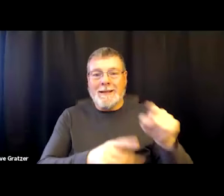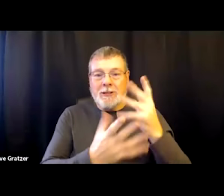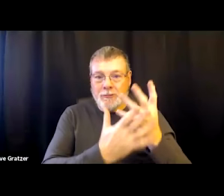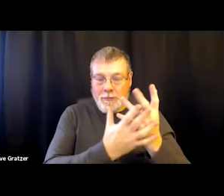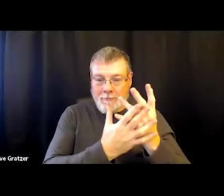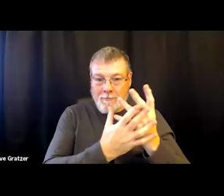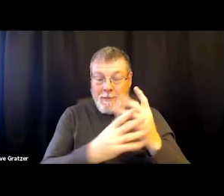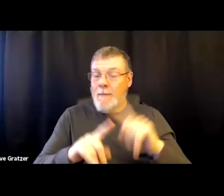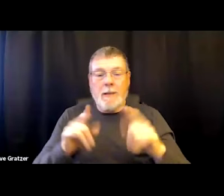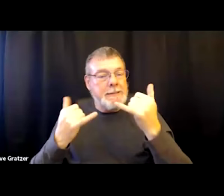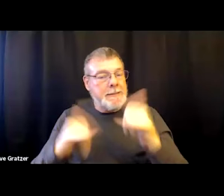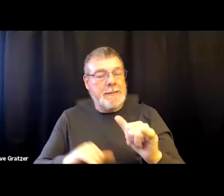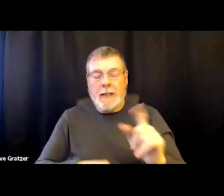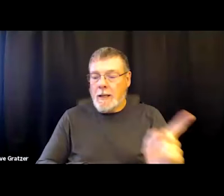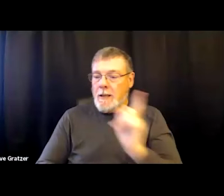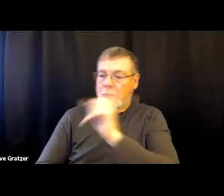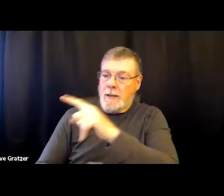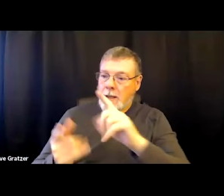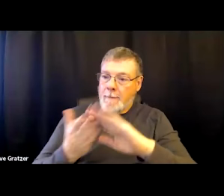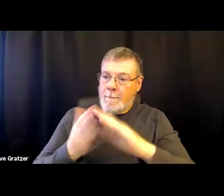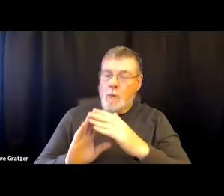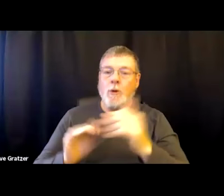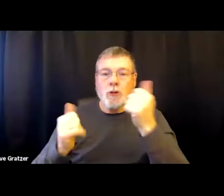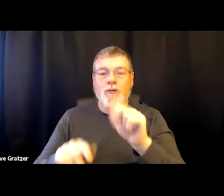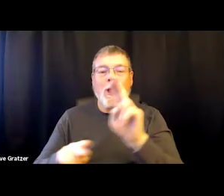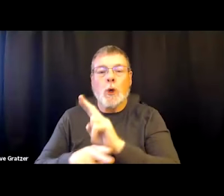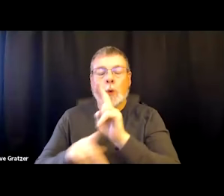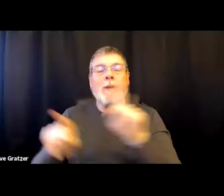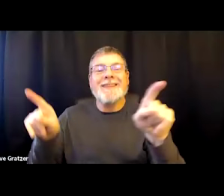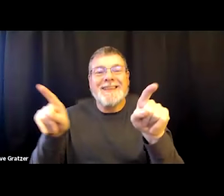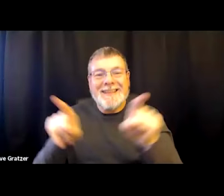and yet they go out into the community and are trying to use the same level